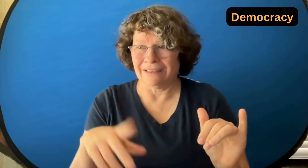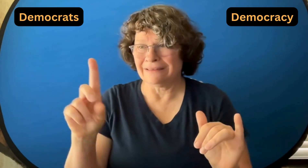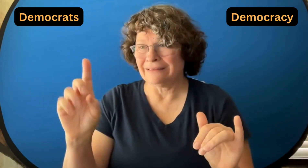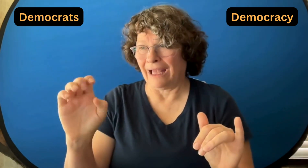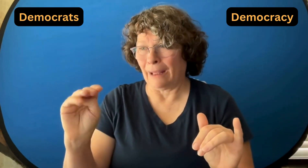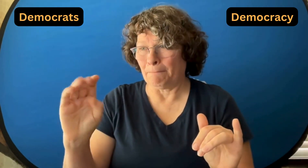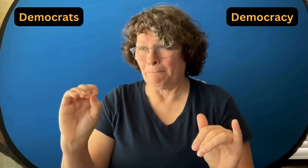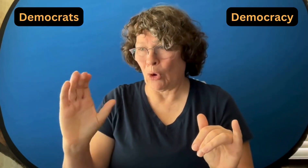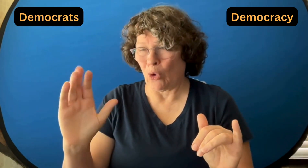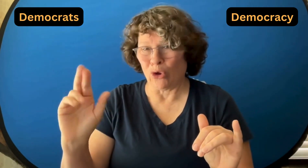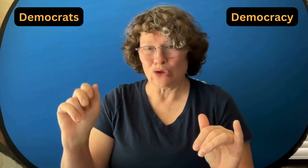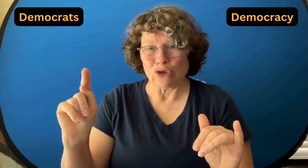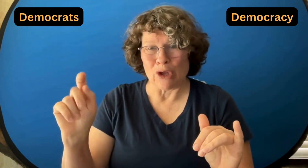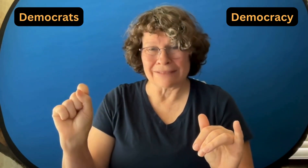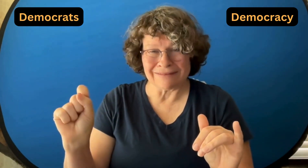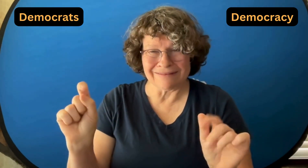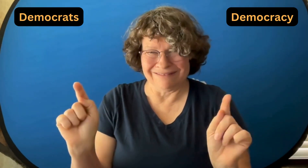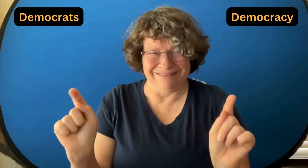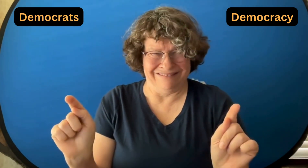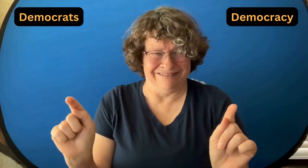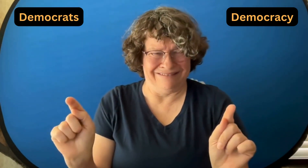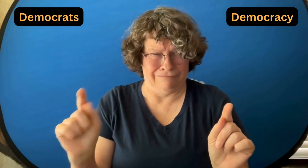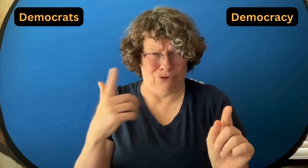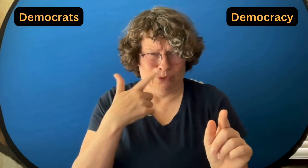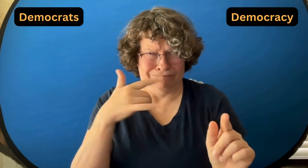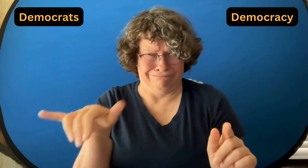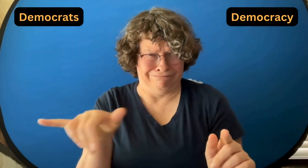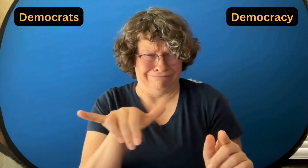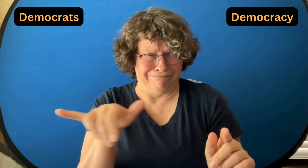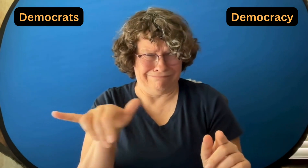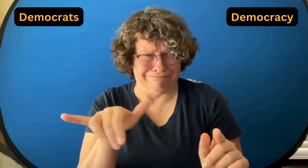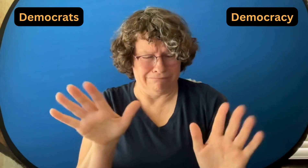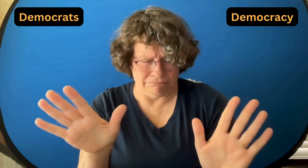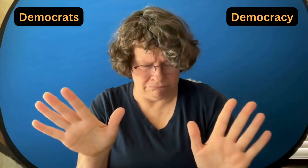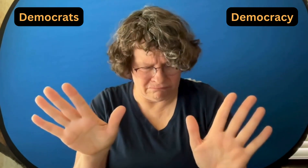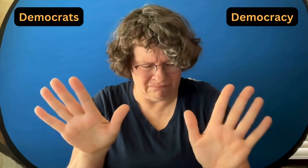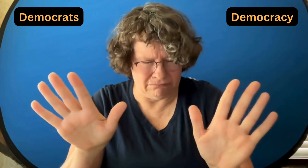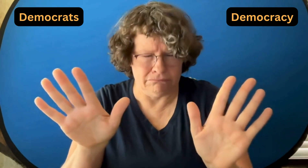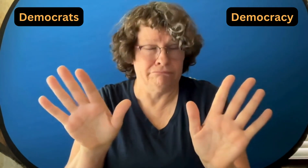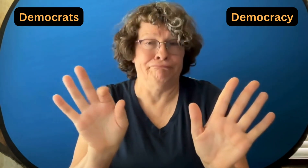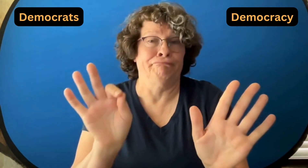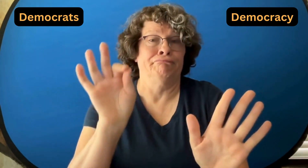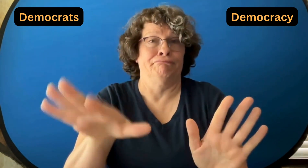and D e m o c r a t s. These two look similar. A bit confusing ...